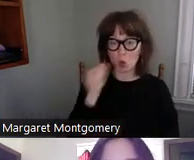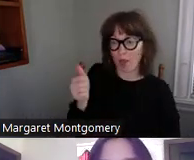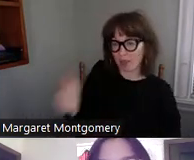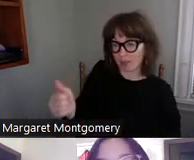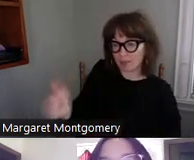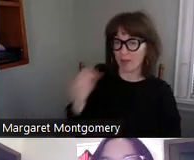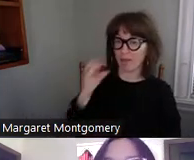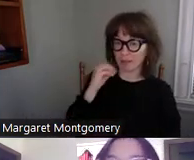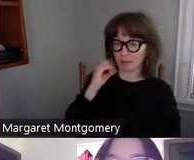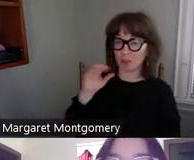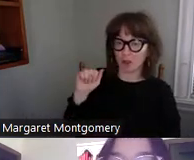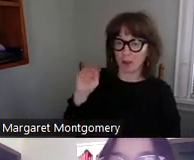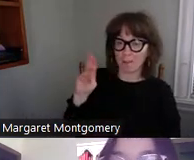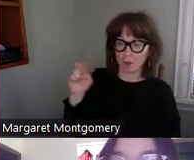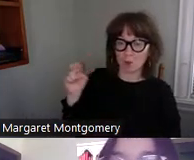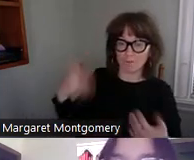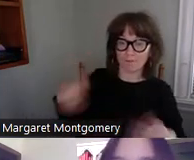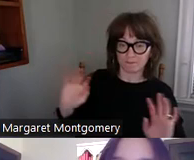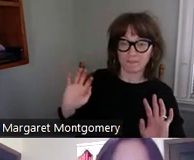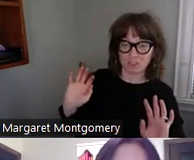well. 12:13:22 You also might be someone who has